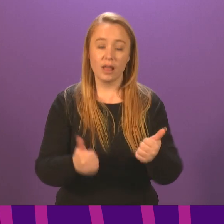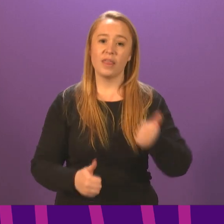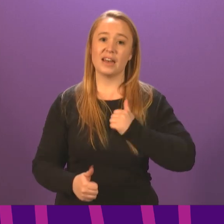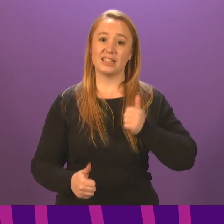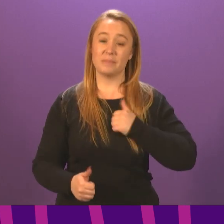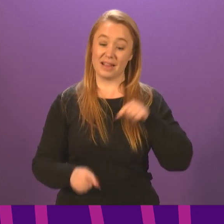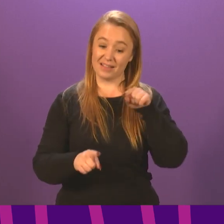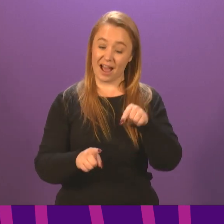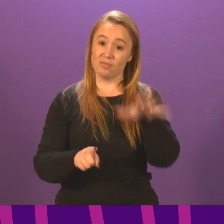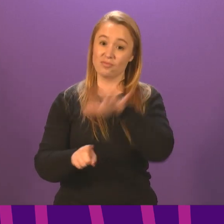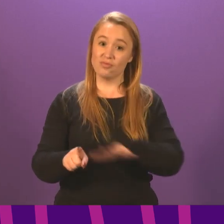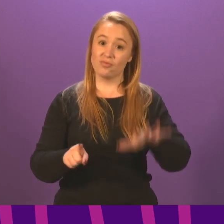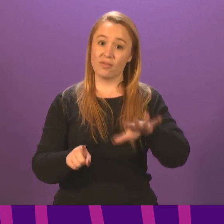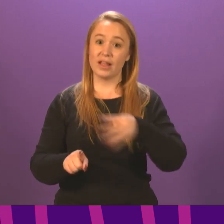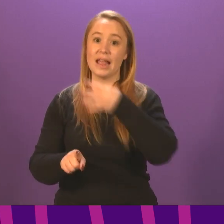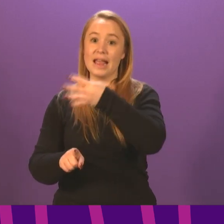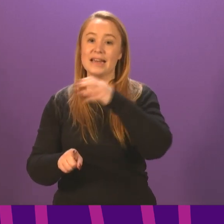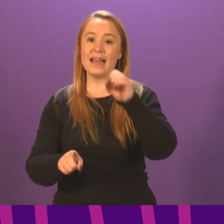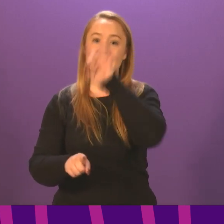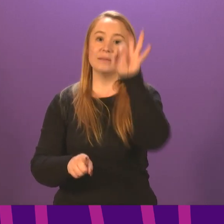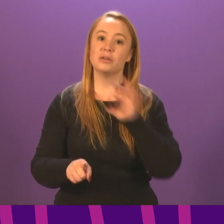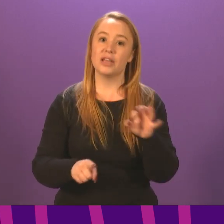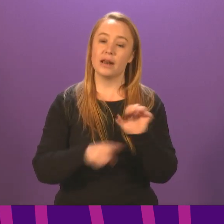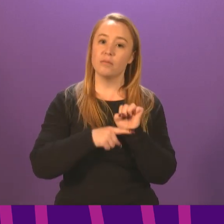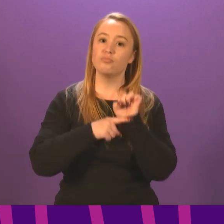they are vaccinated, more than 90 per cent of preventable deaths will have been covered.